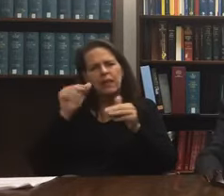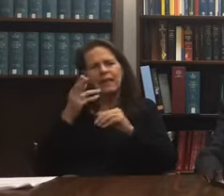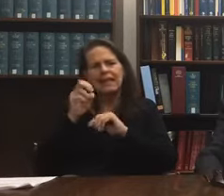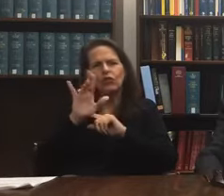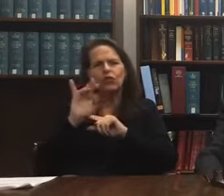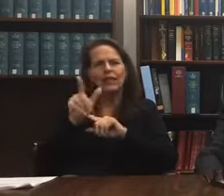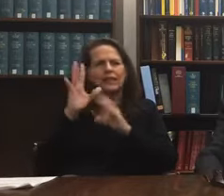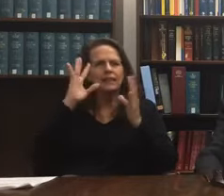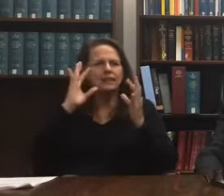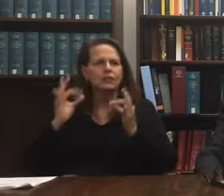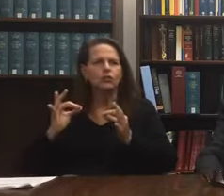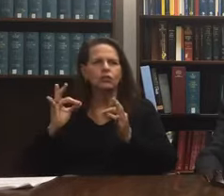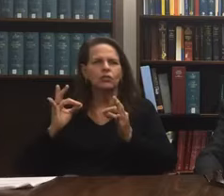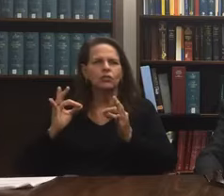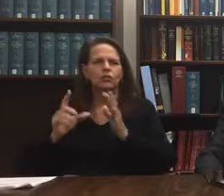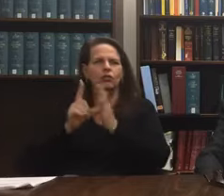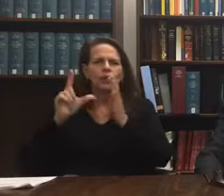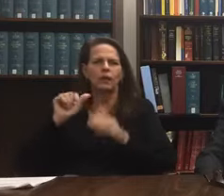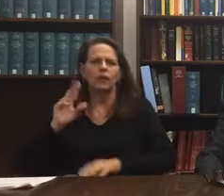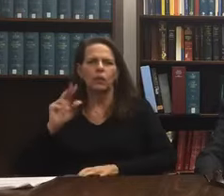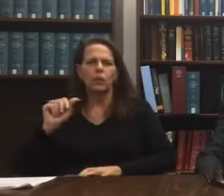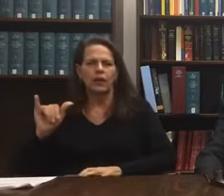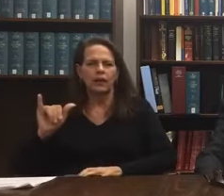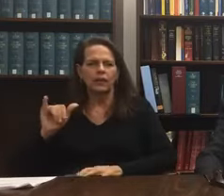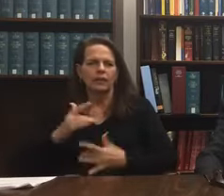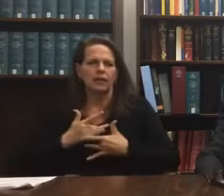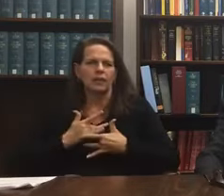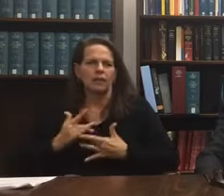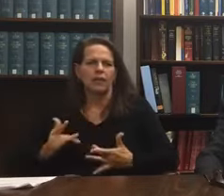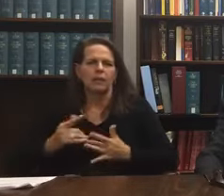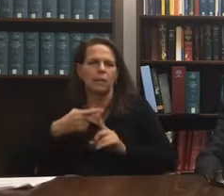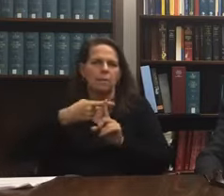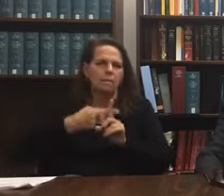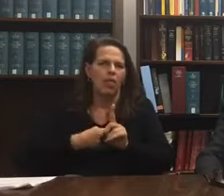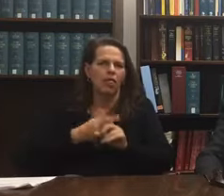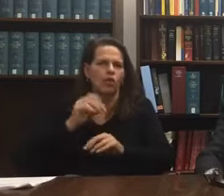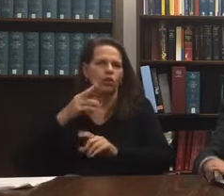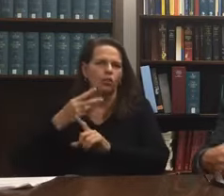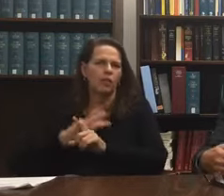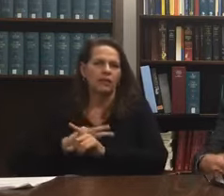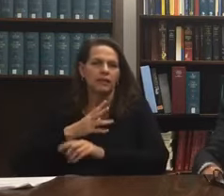right away typically it's a month or two and you'll be getting your services